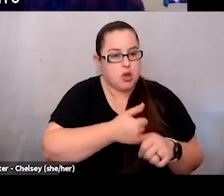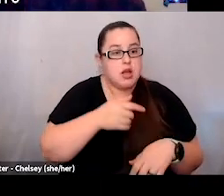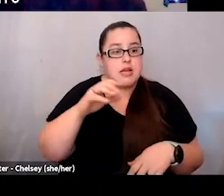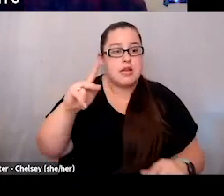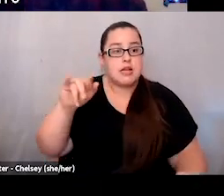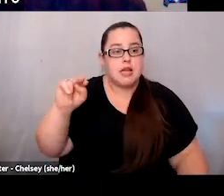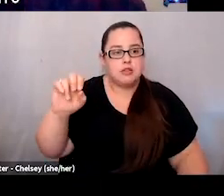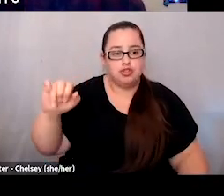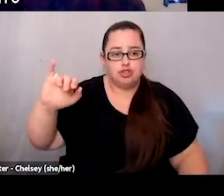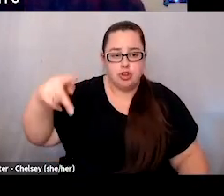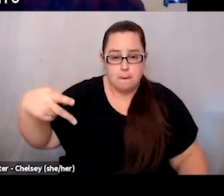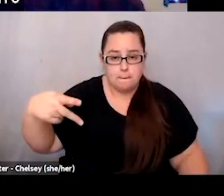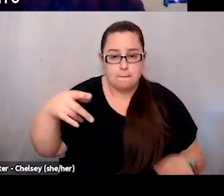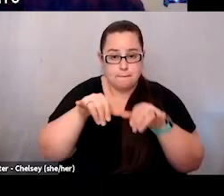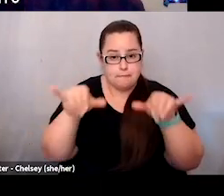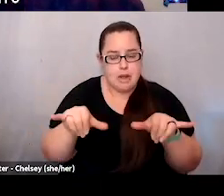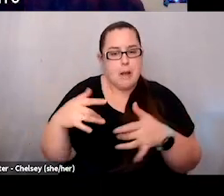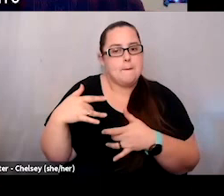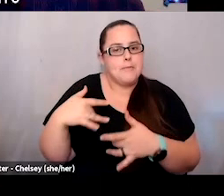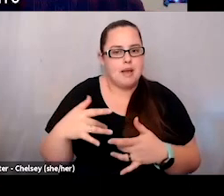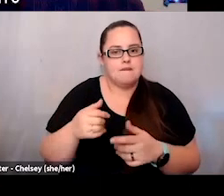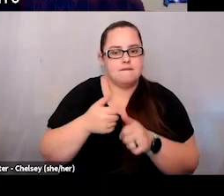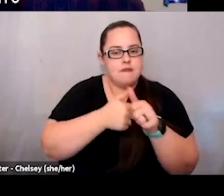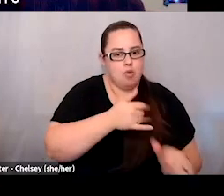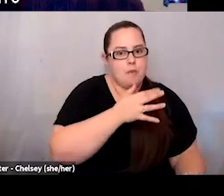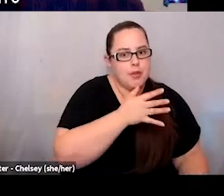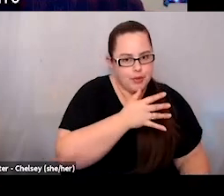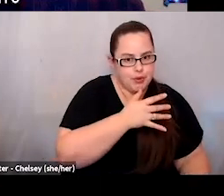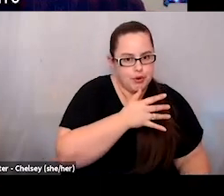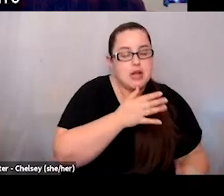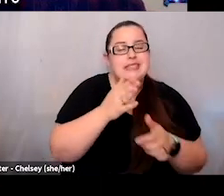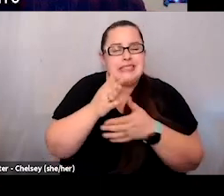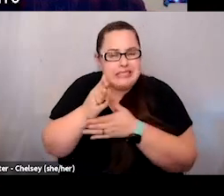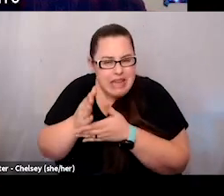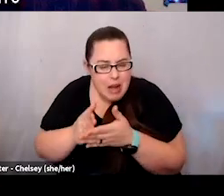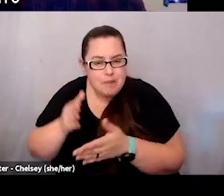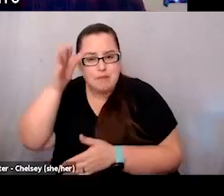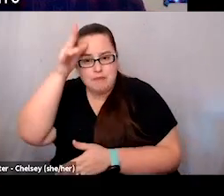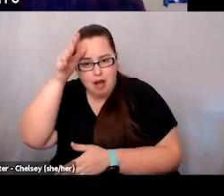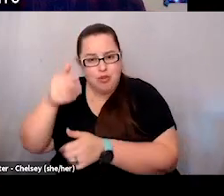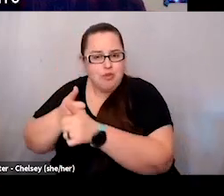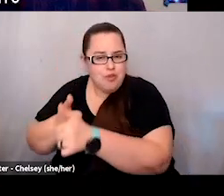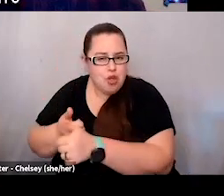matrilineal. There were some tribes that were patriarchal, or patrilineal. But when you